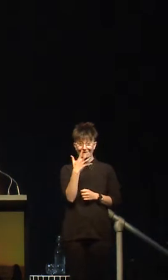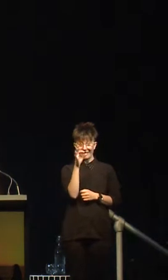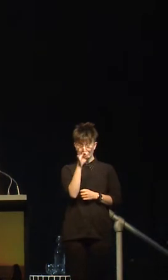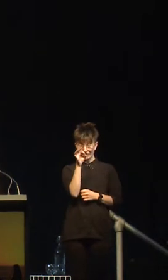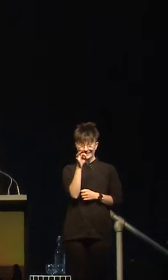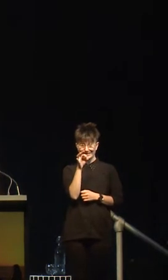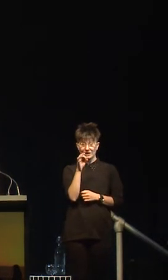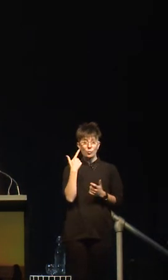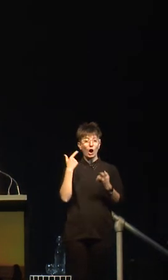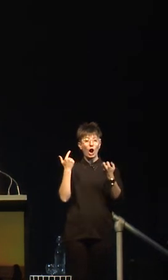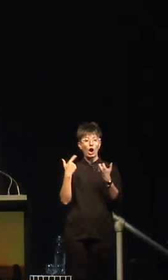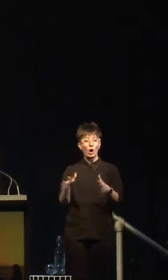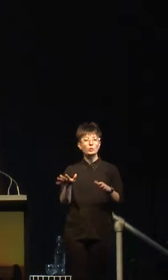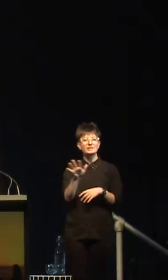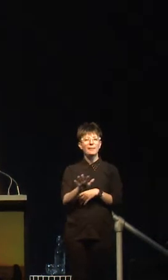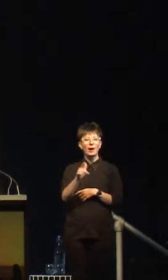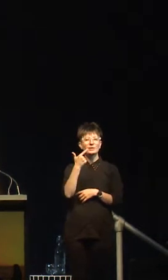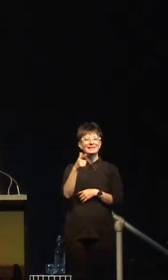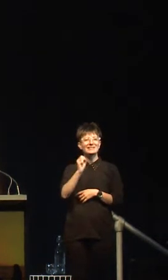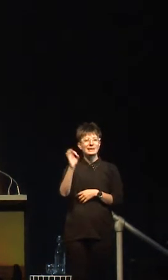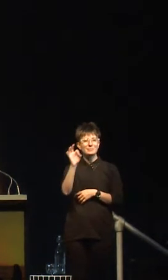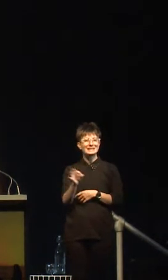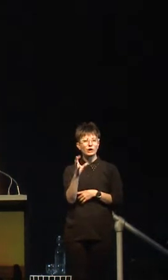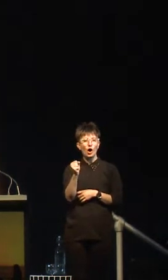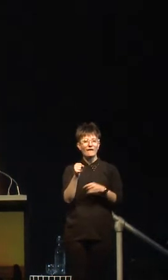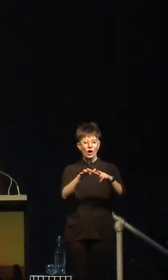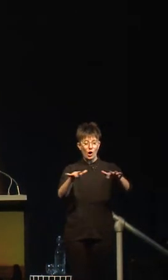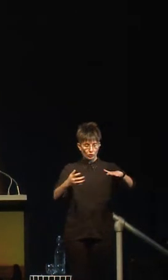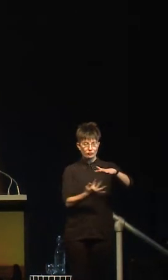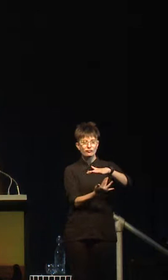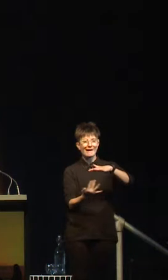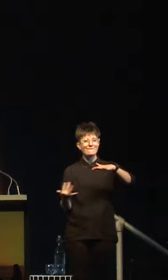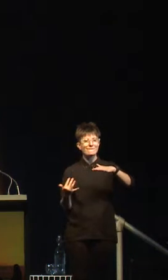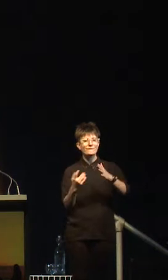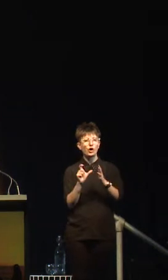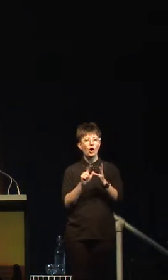at the loss of about 70 percent of the world's coral reefs. At 2 degrees you're looking at